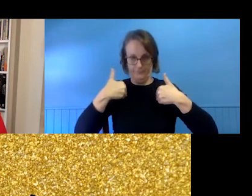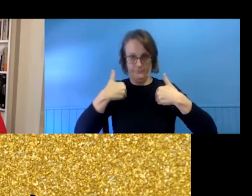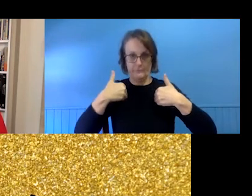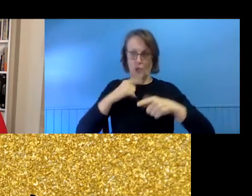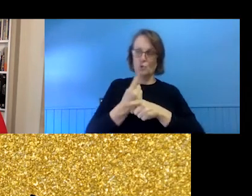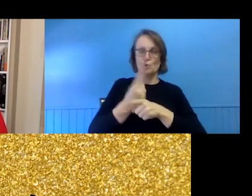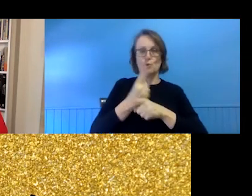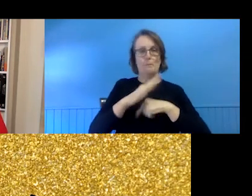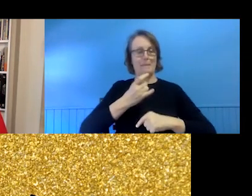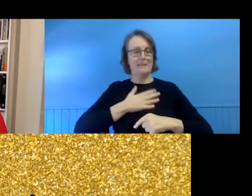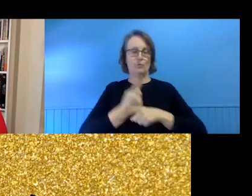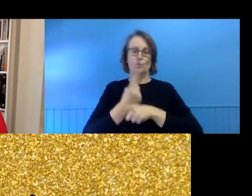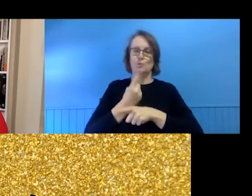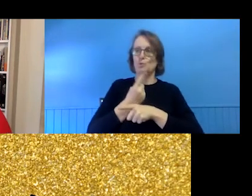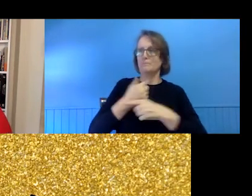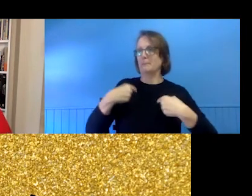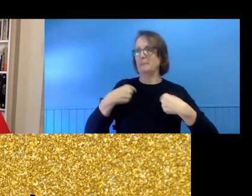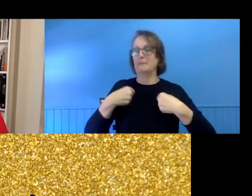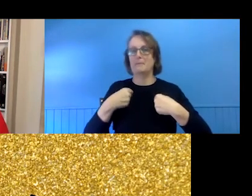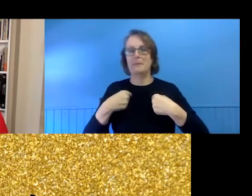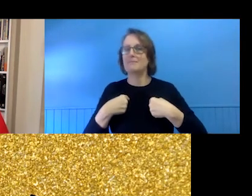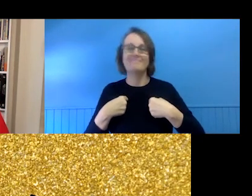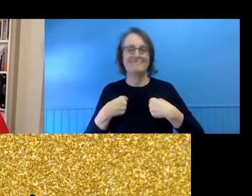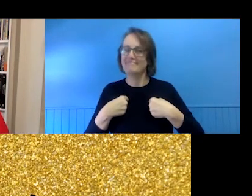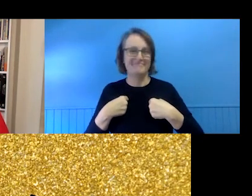about ourselves all the time, it is time to go back to the drawing